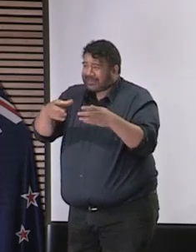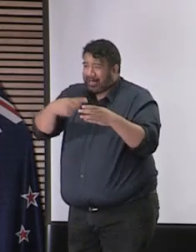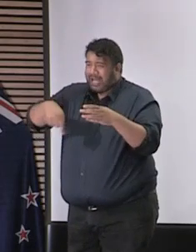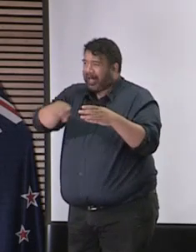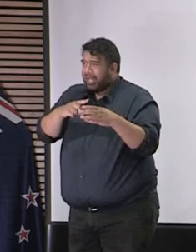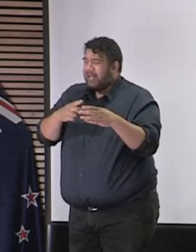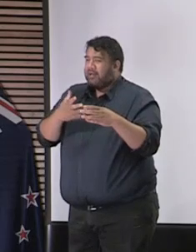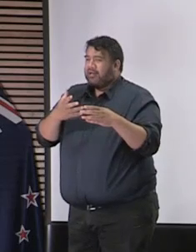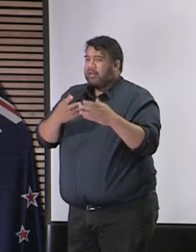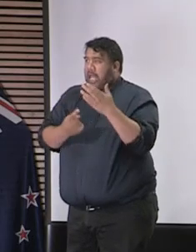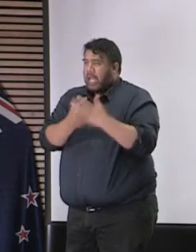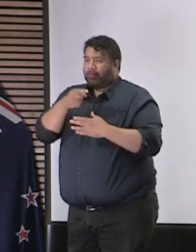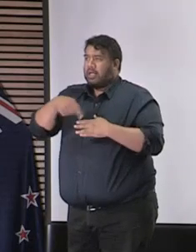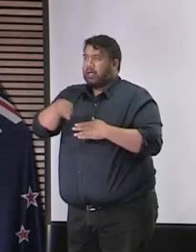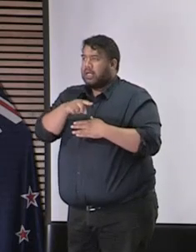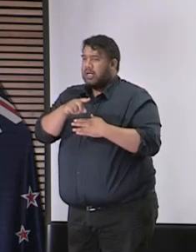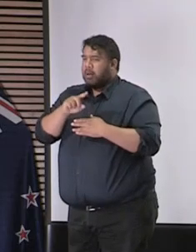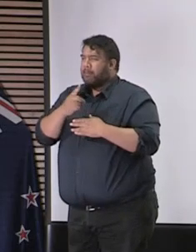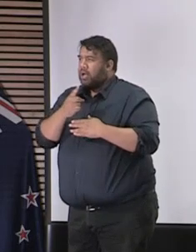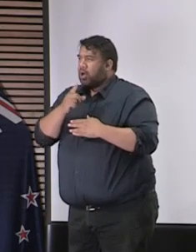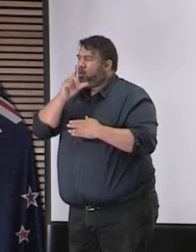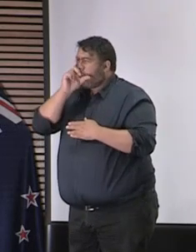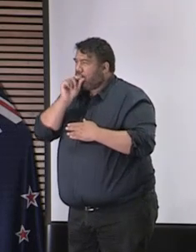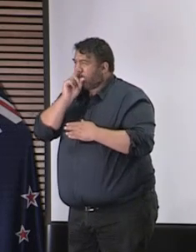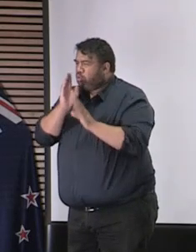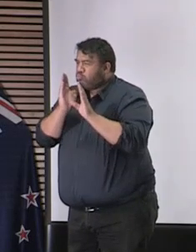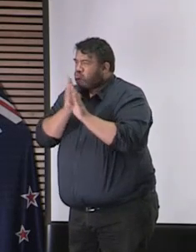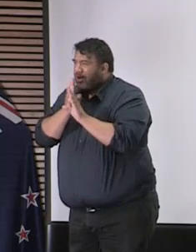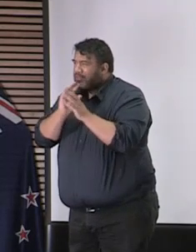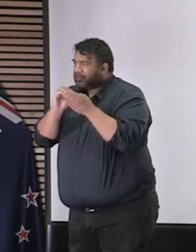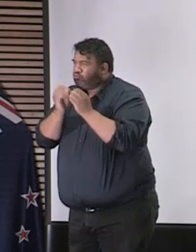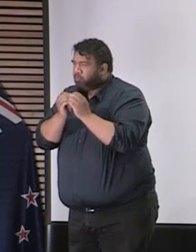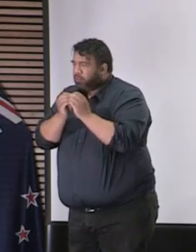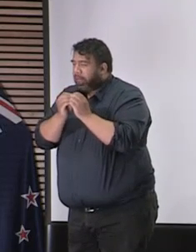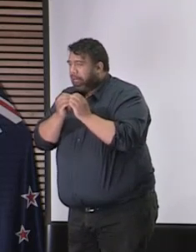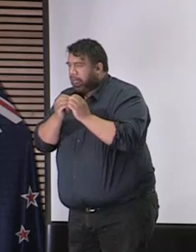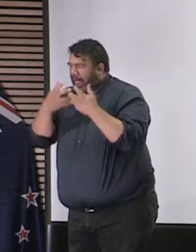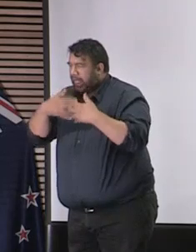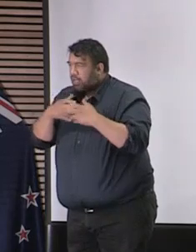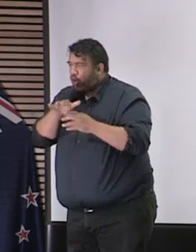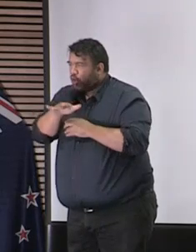I think what you will find is that some of those clusters did have identifying features in them but after we